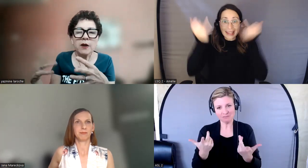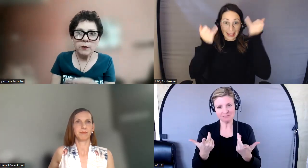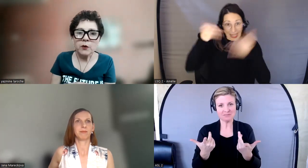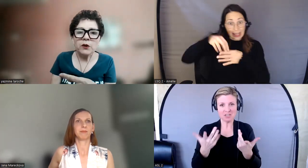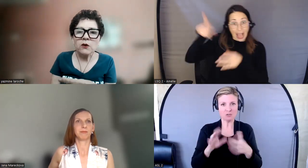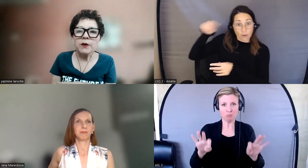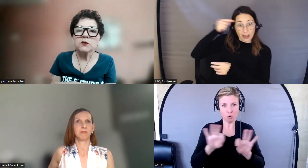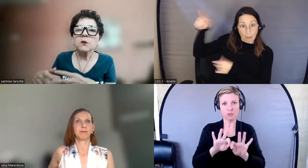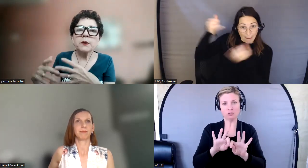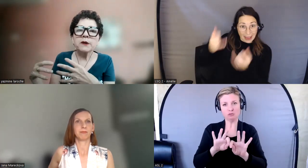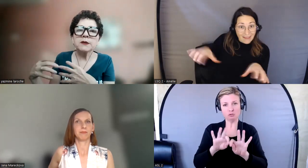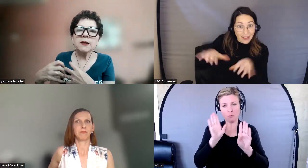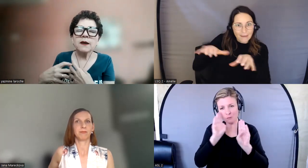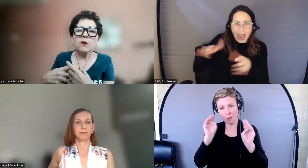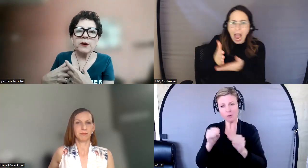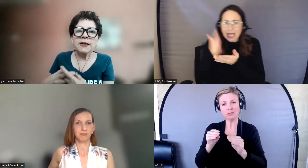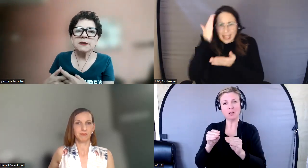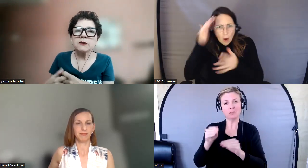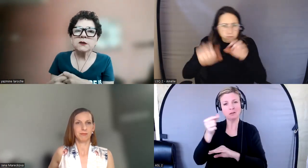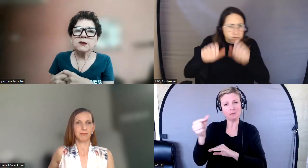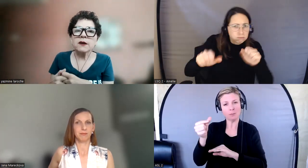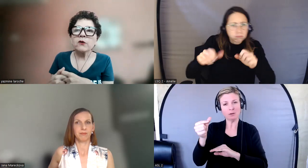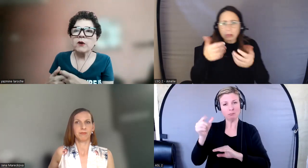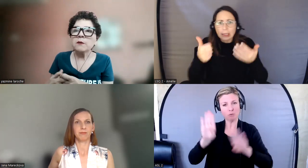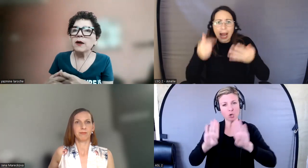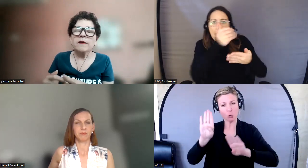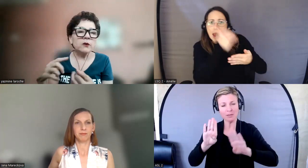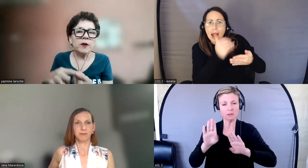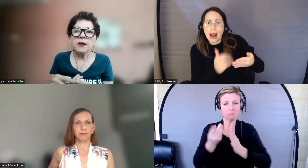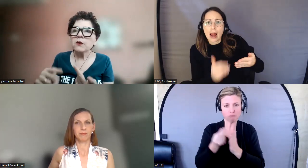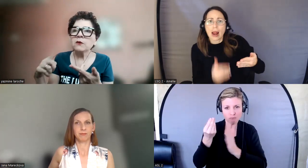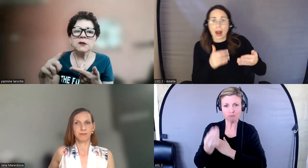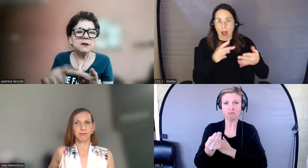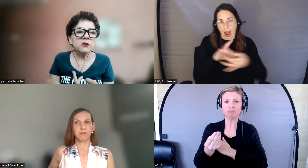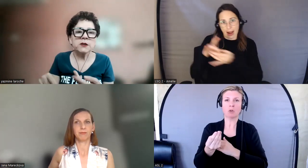of government procurement towards uh organizations that are run by their women-owned indigenous